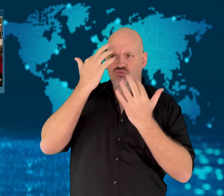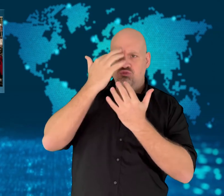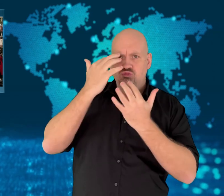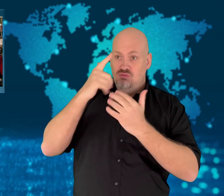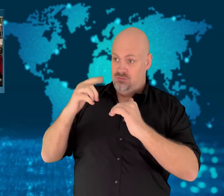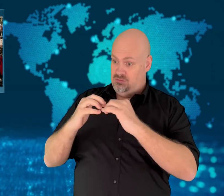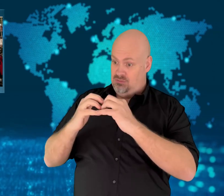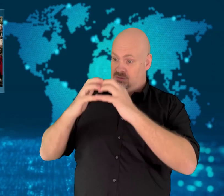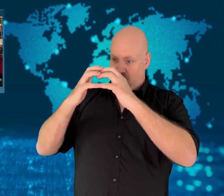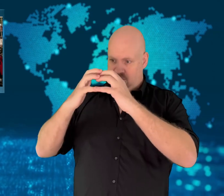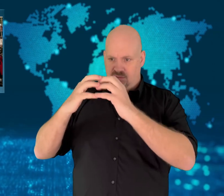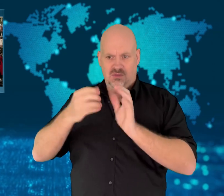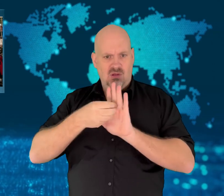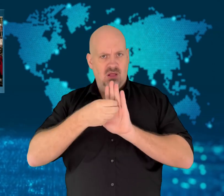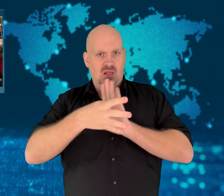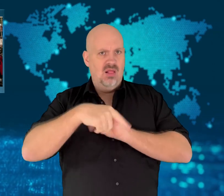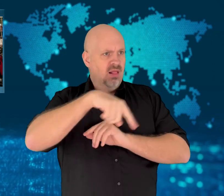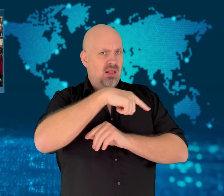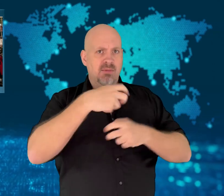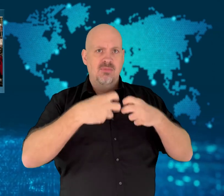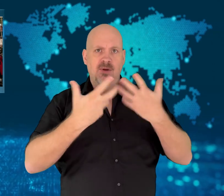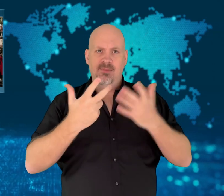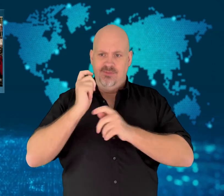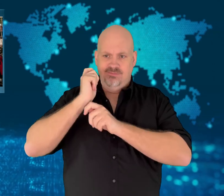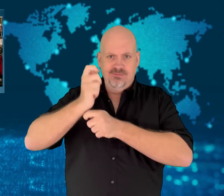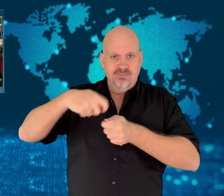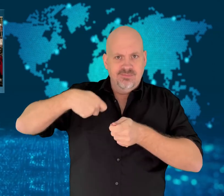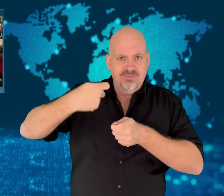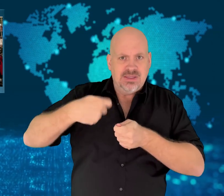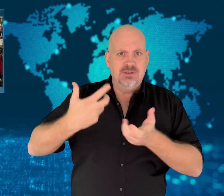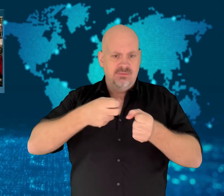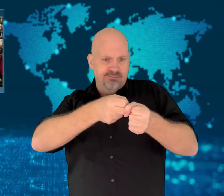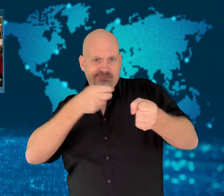its hunting, fishing, and trapping.